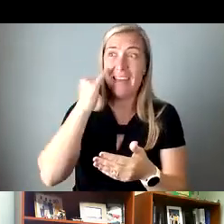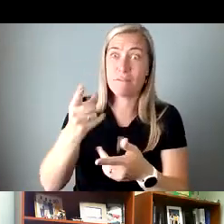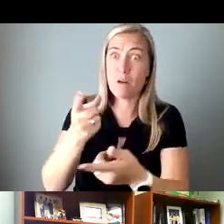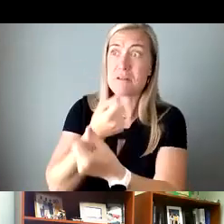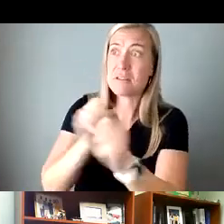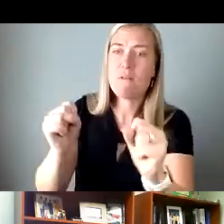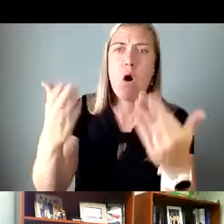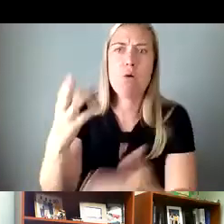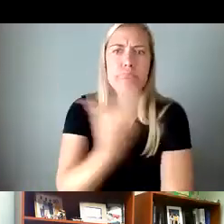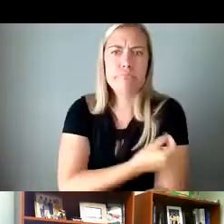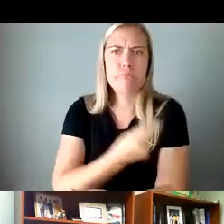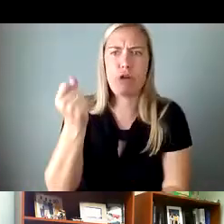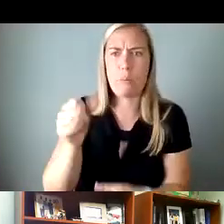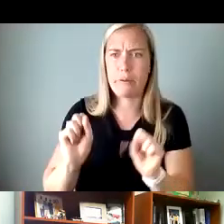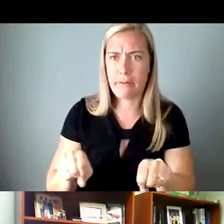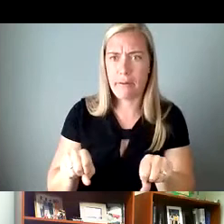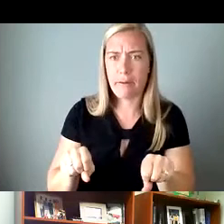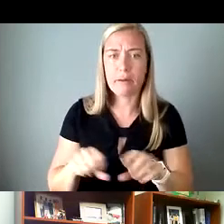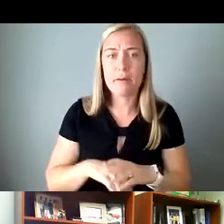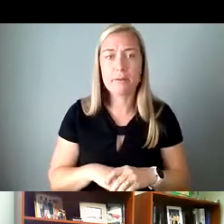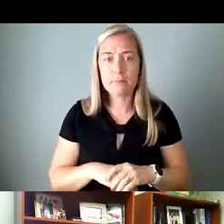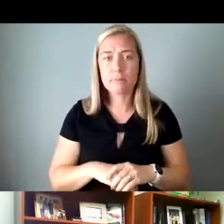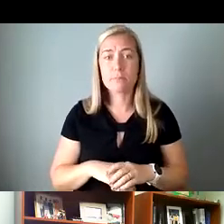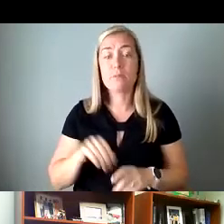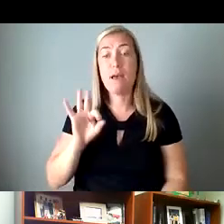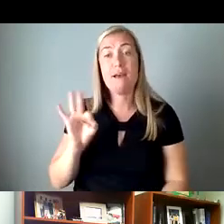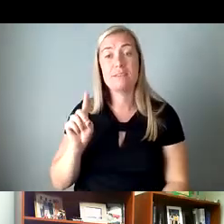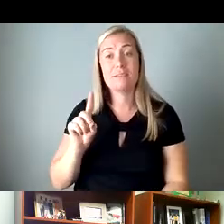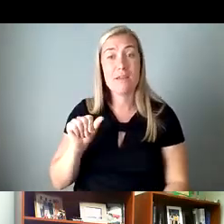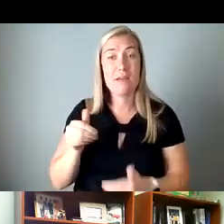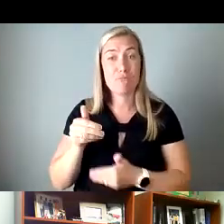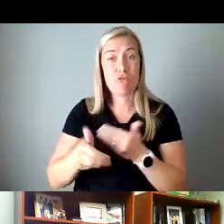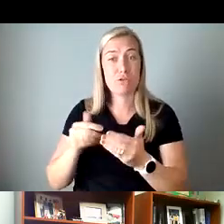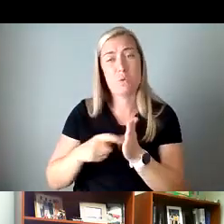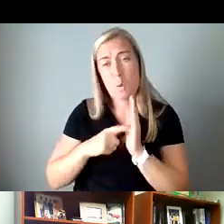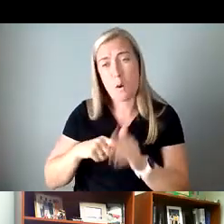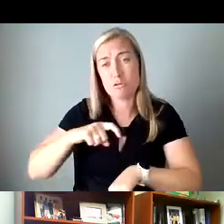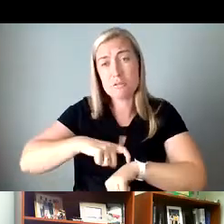Lastly while the FDA process does require some time to gather all the